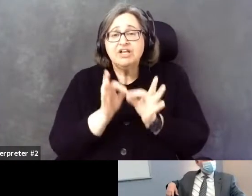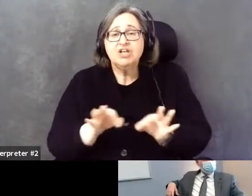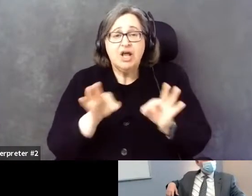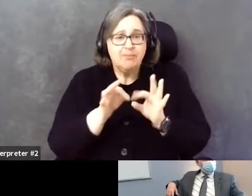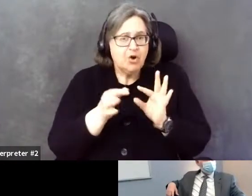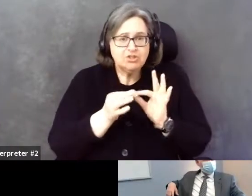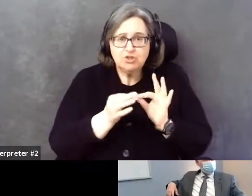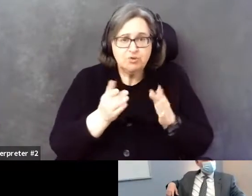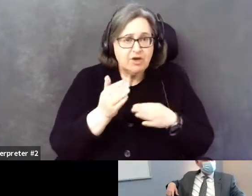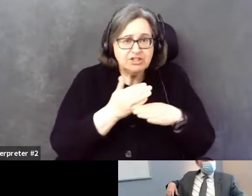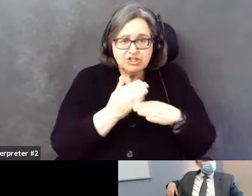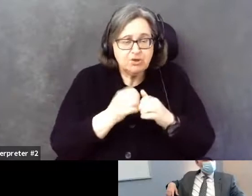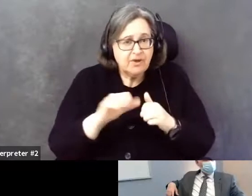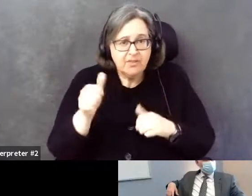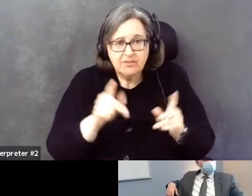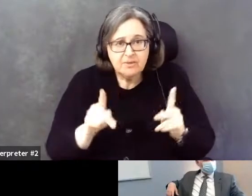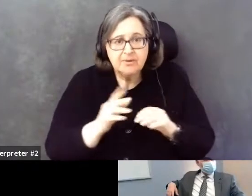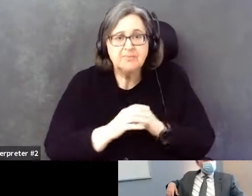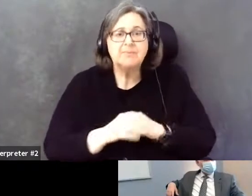message that you would want to share with others?